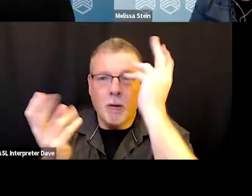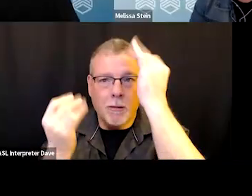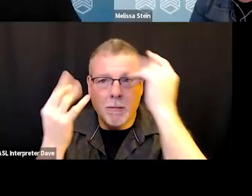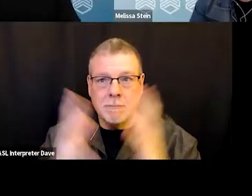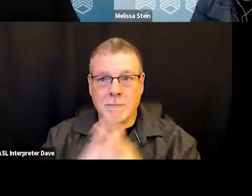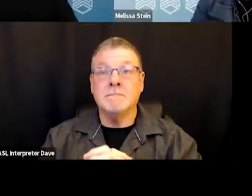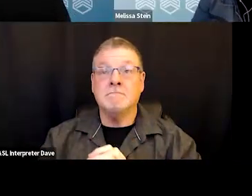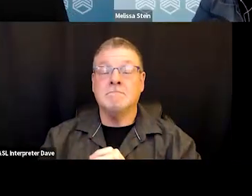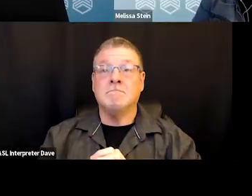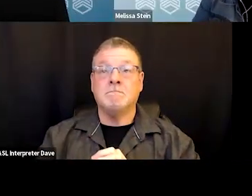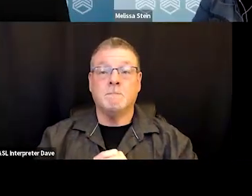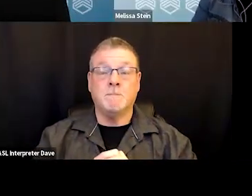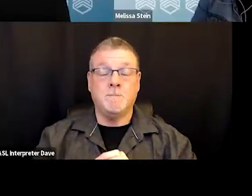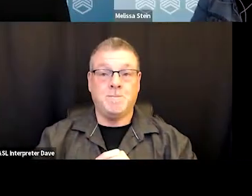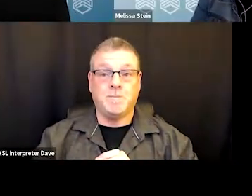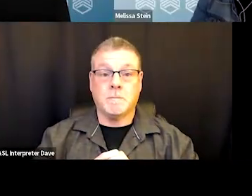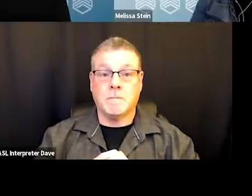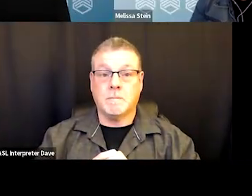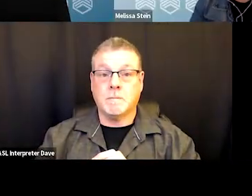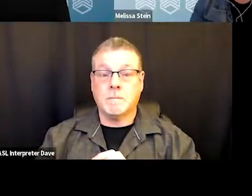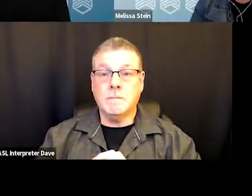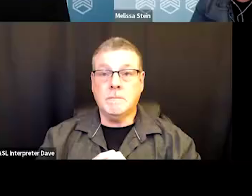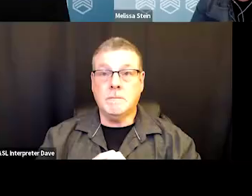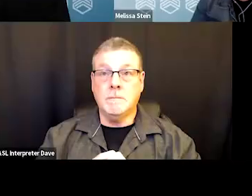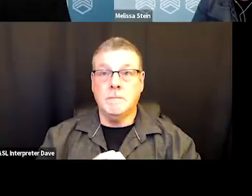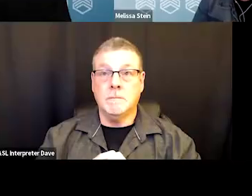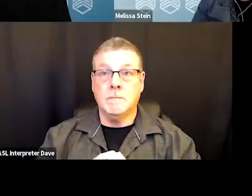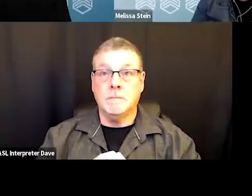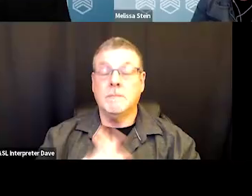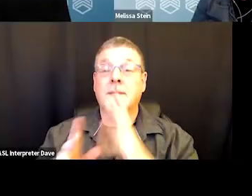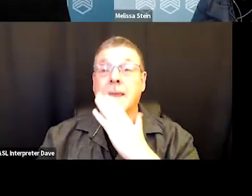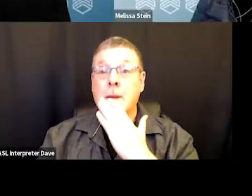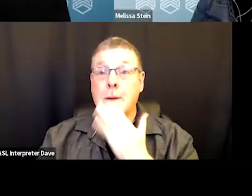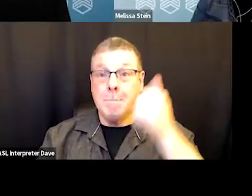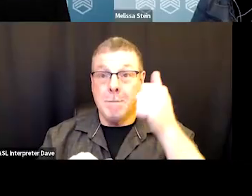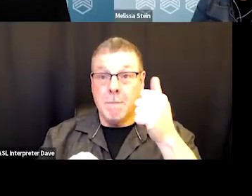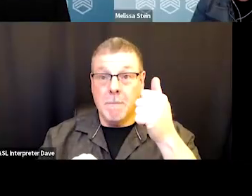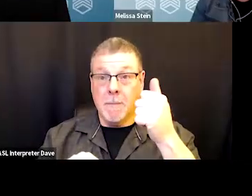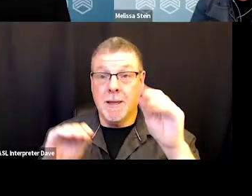Yeah, so the best practice standards that were released in April of 2025,